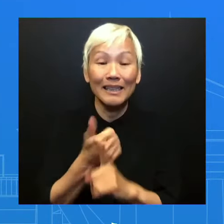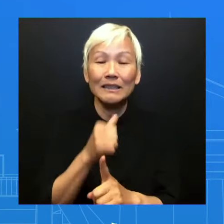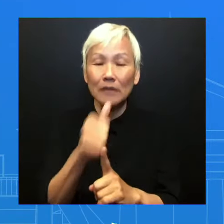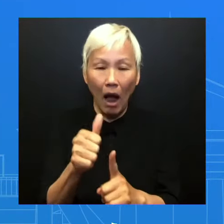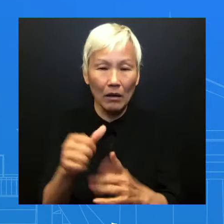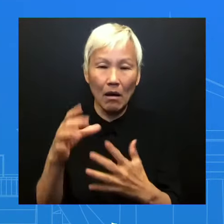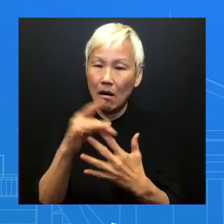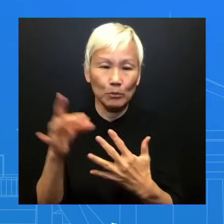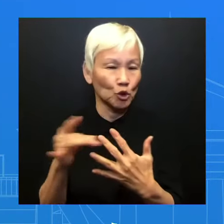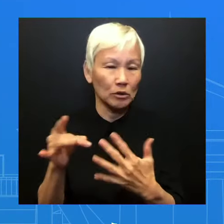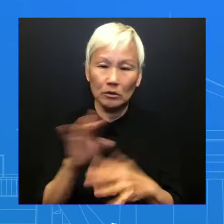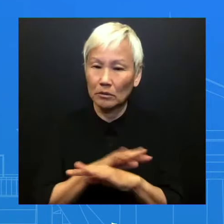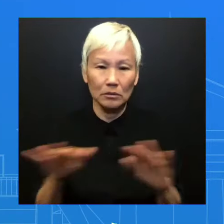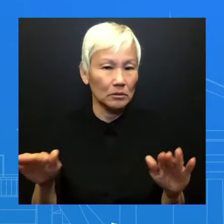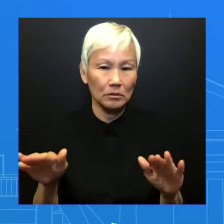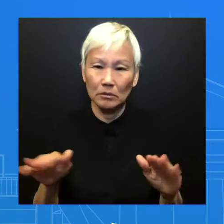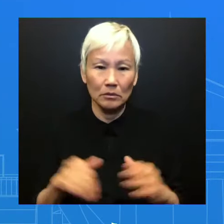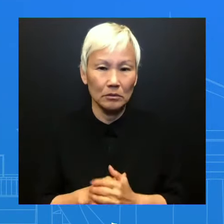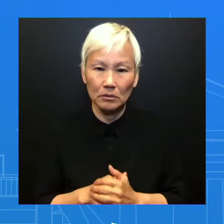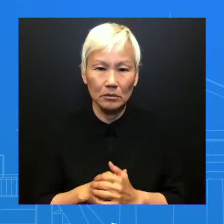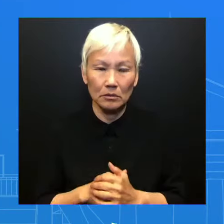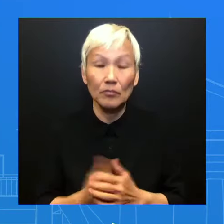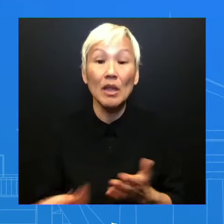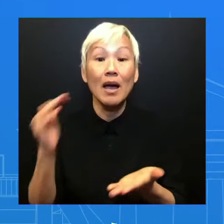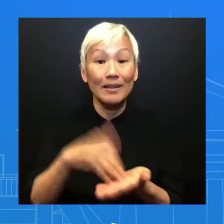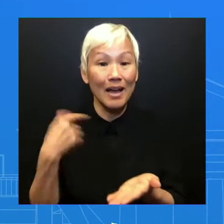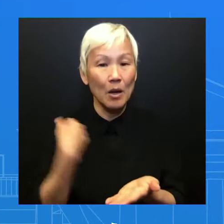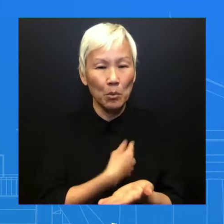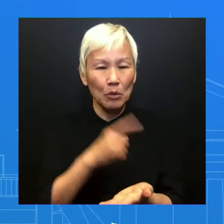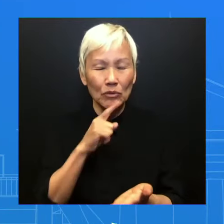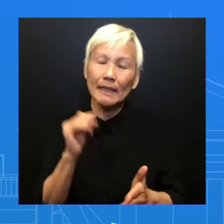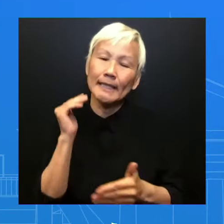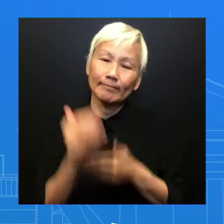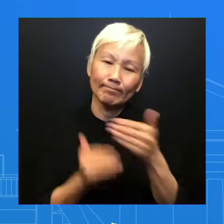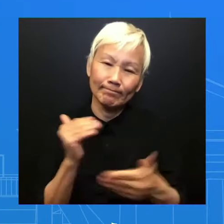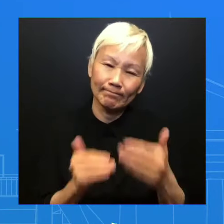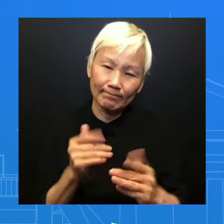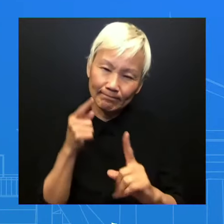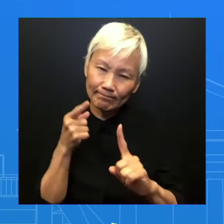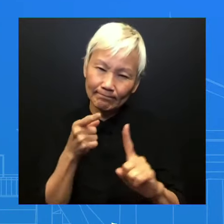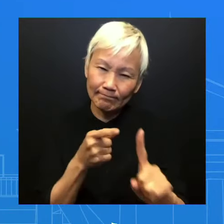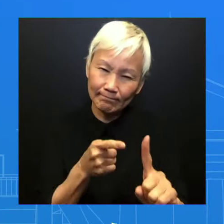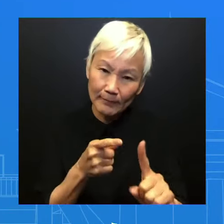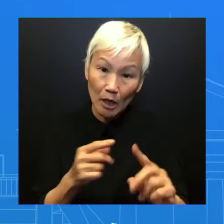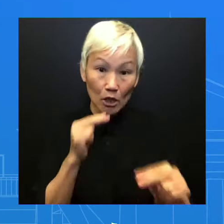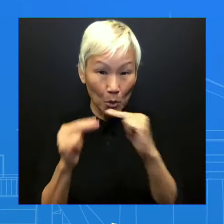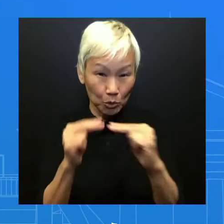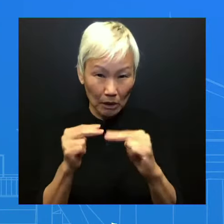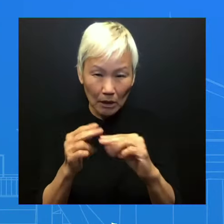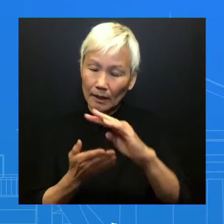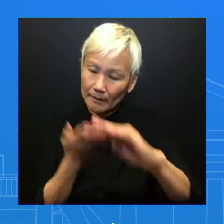But, of course, we are working towards this budget negotiation. Go ahead. The Press: Thanks, Karine. Rep.